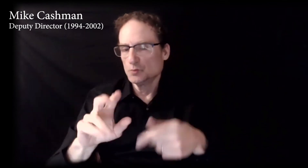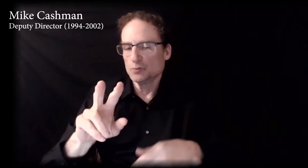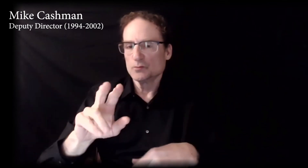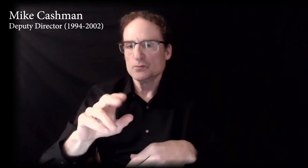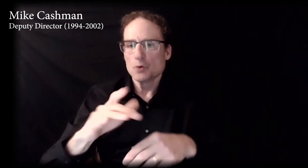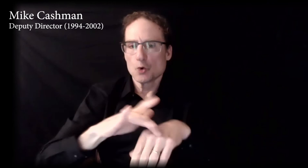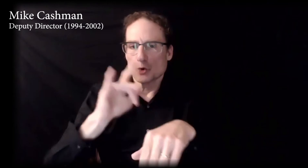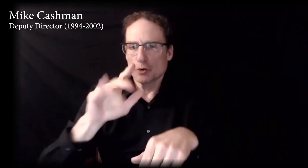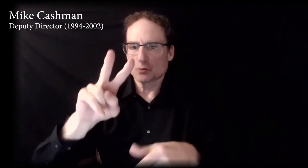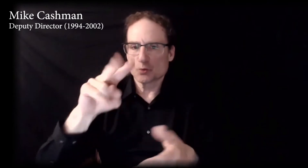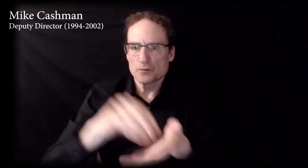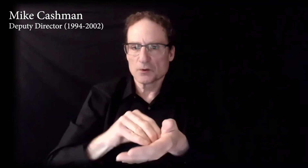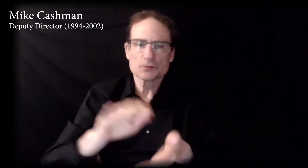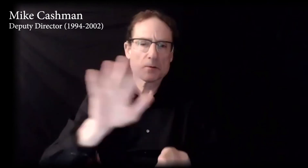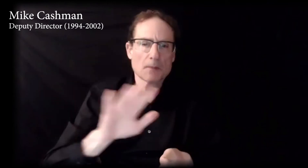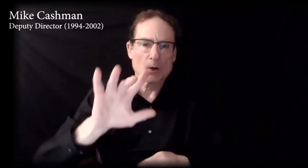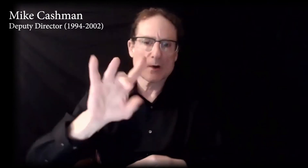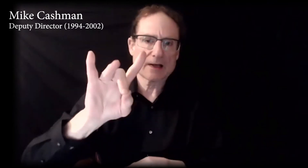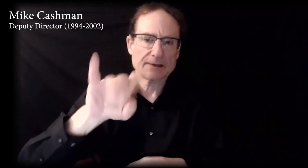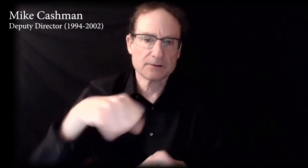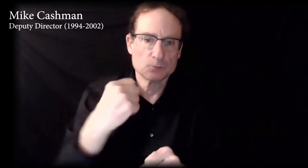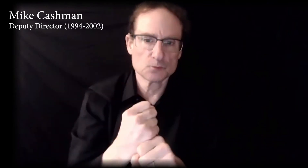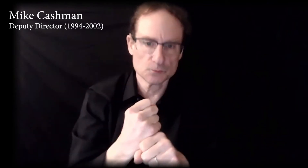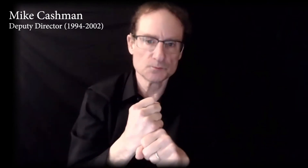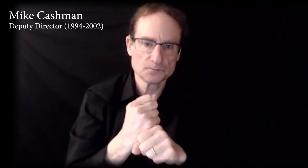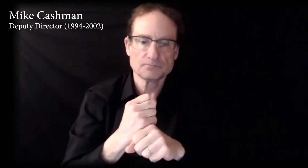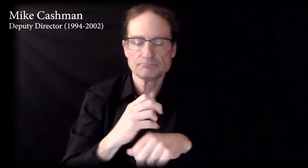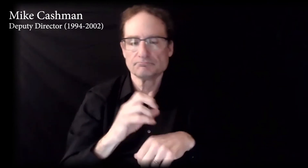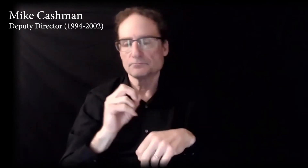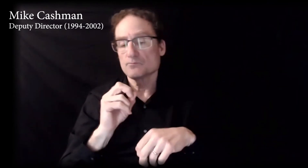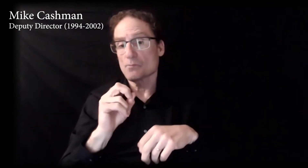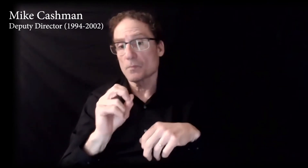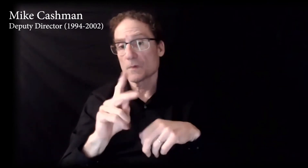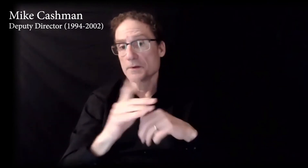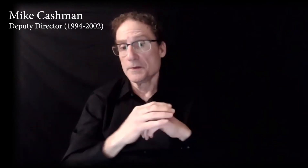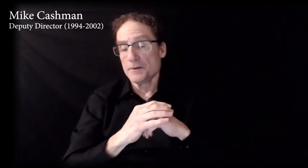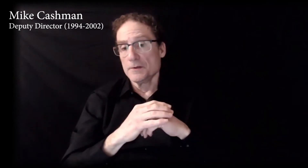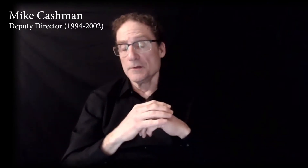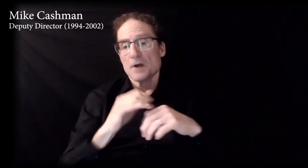and I served until the early 2000's for about eight years in total.